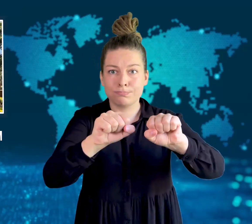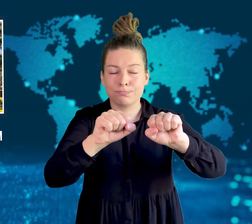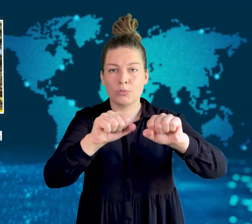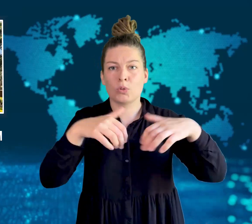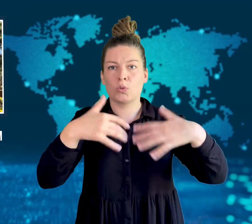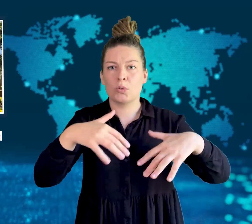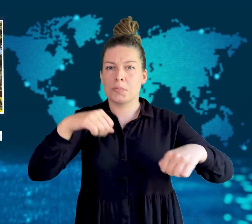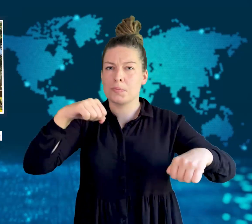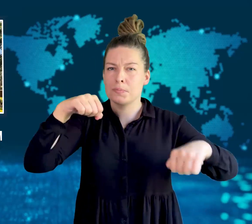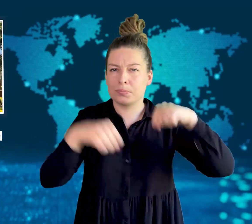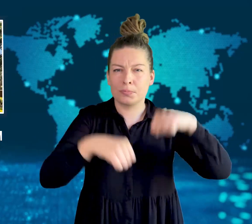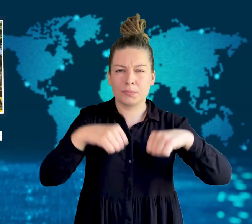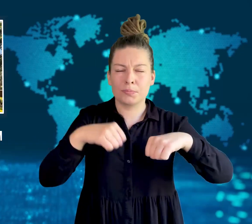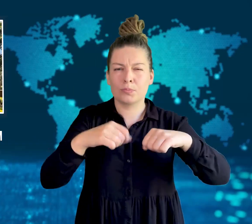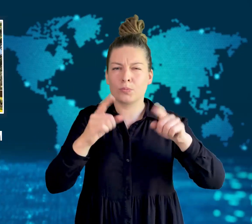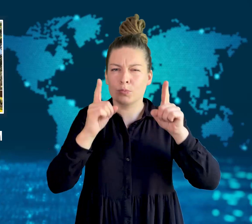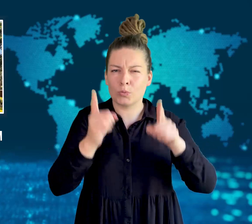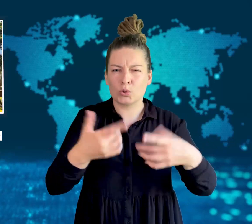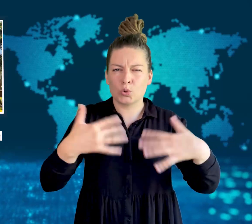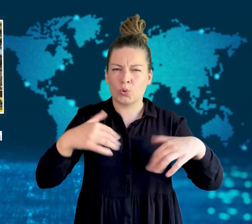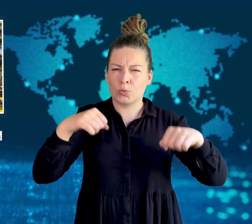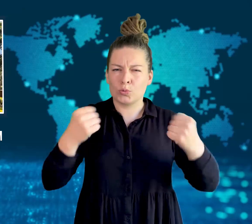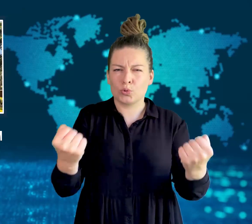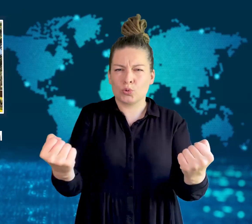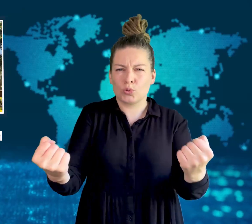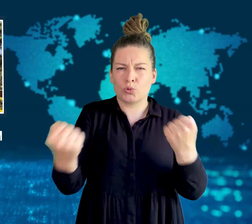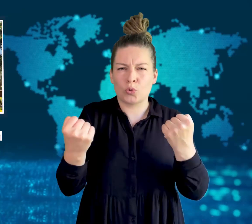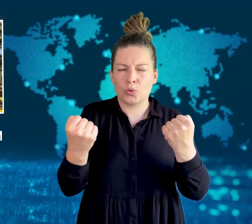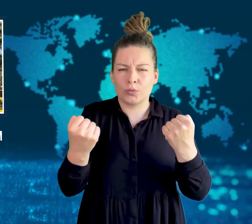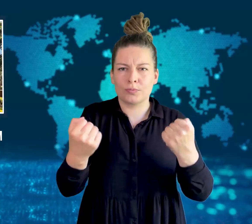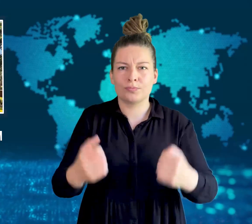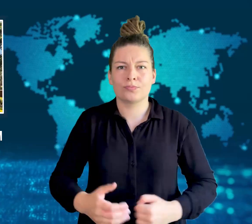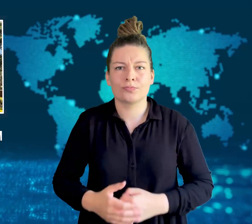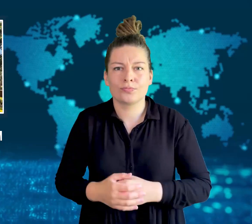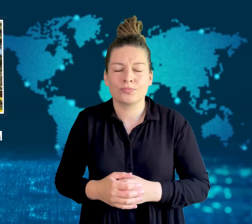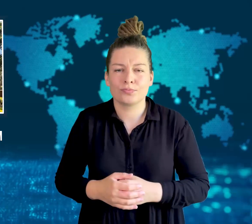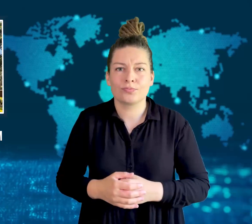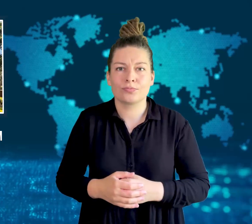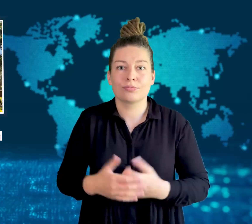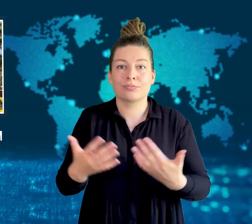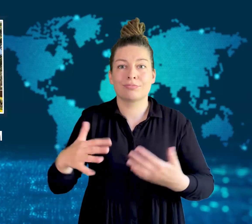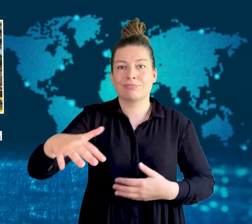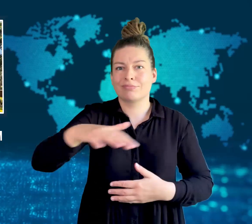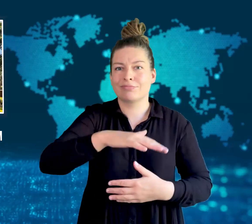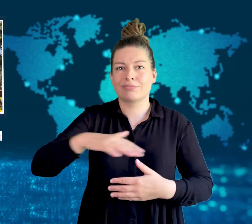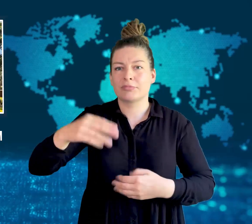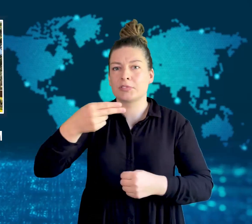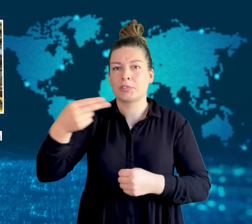It covers around 38 square kilometers, and employs 237 security guards.